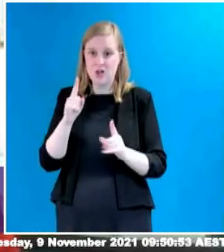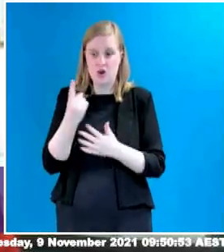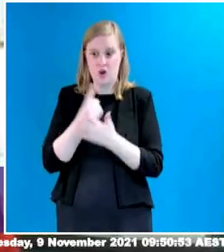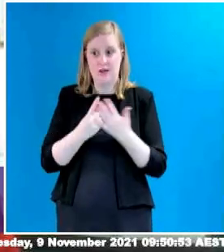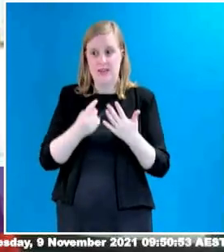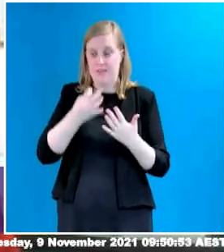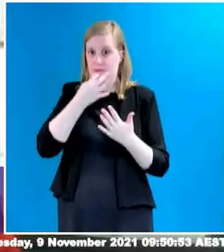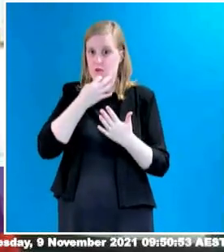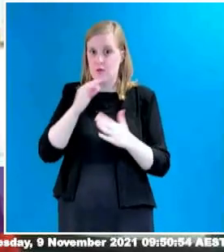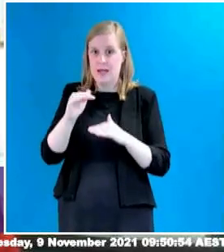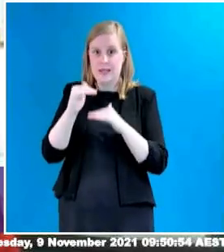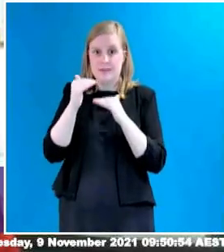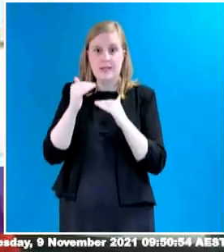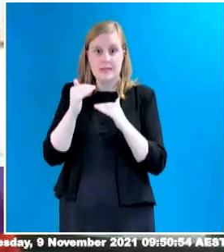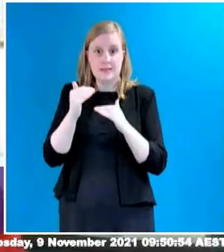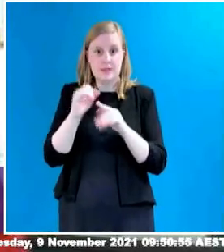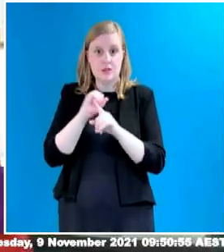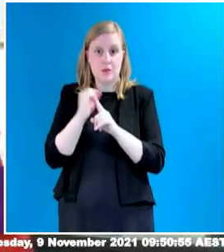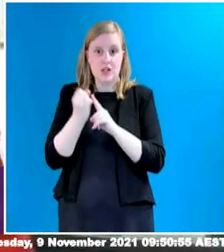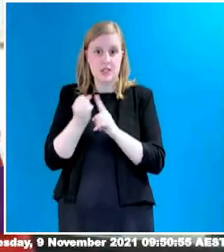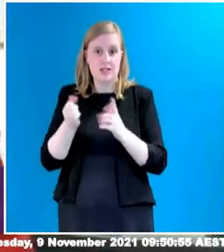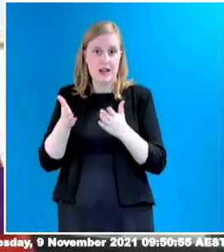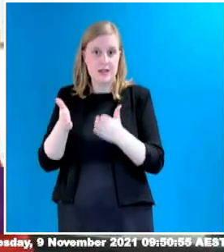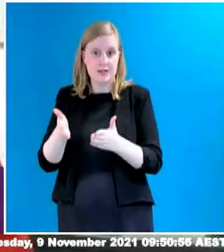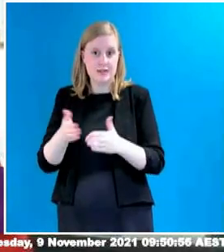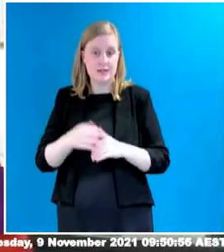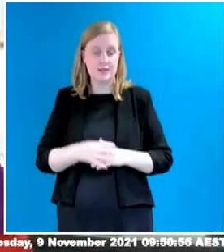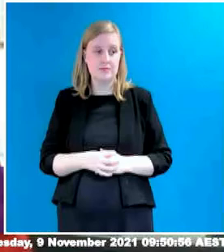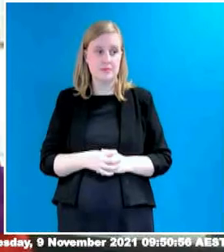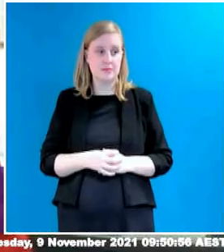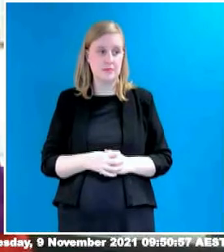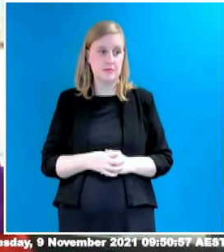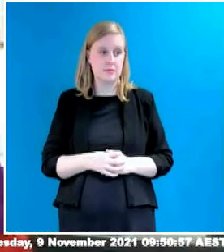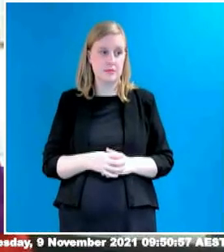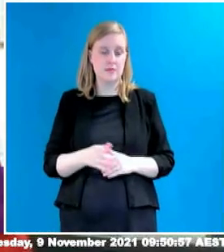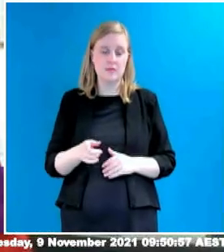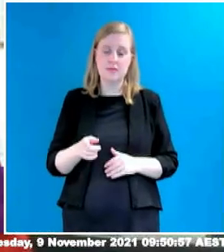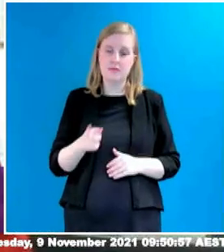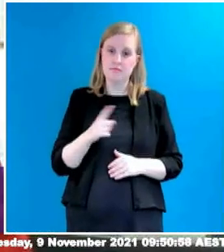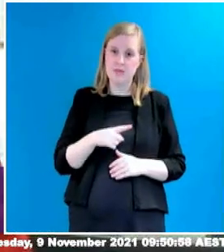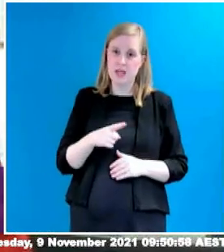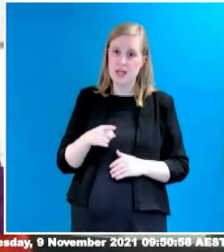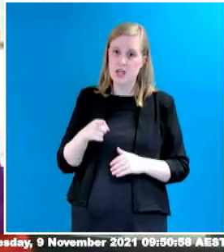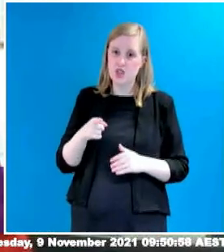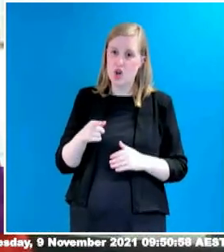Has the lack of damages for breaches of rights been an impediment in